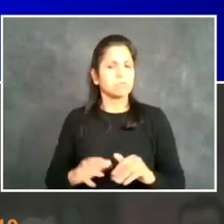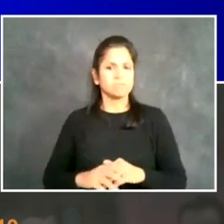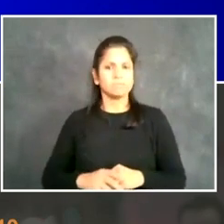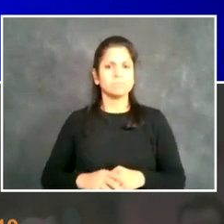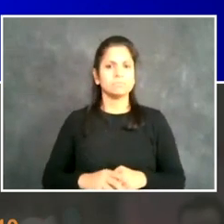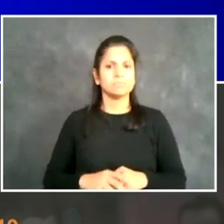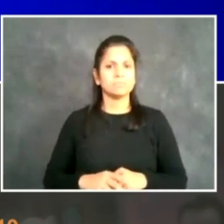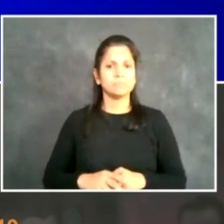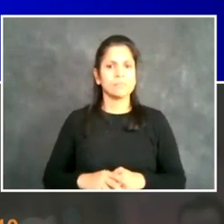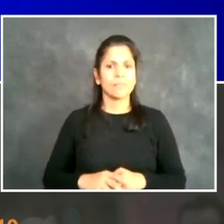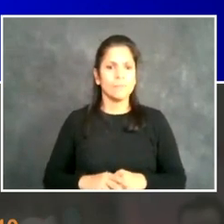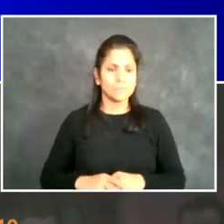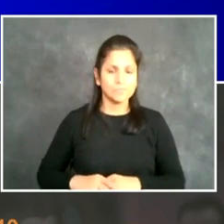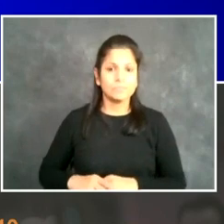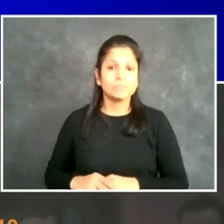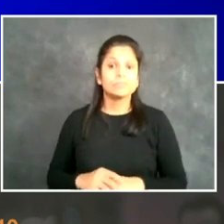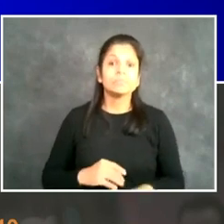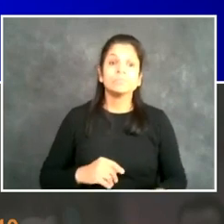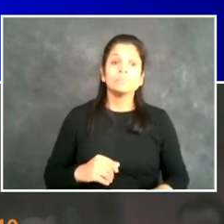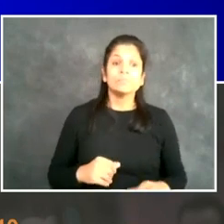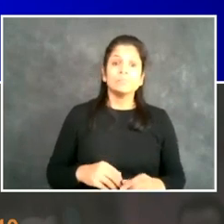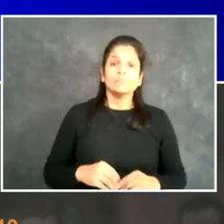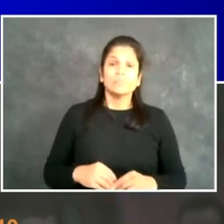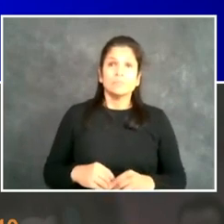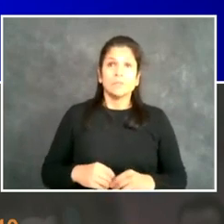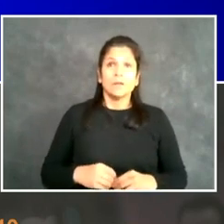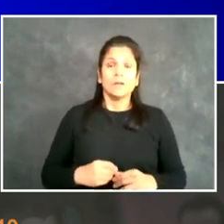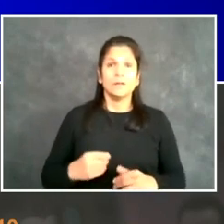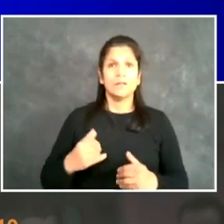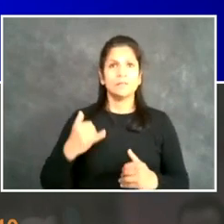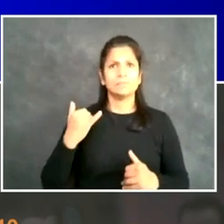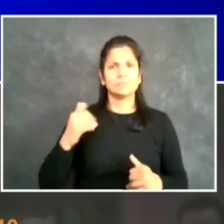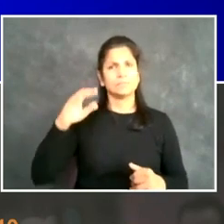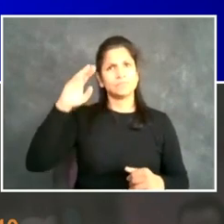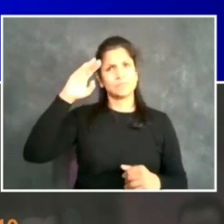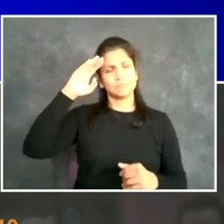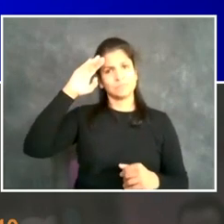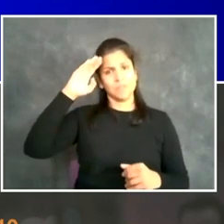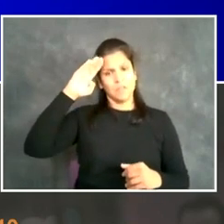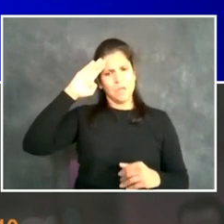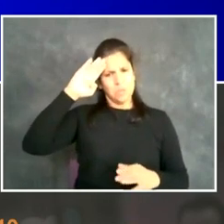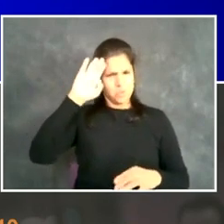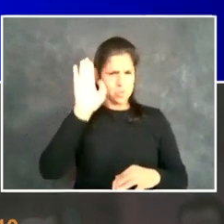DIRECTION. WE'RE GOING TO TALK, I AM CERTAIN, ABOUT THE CHALLENGES